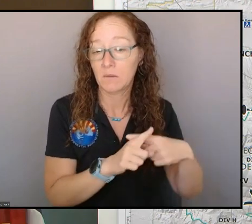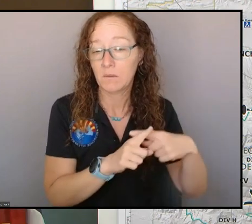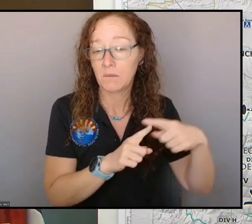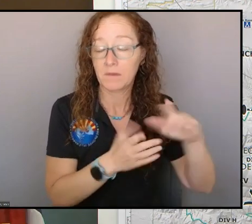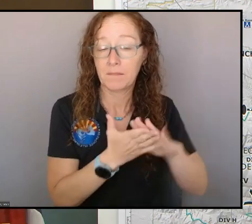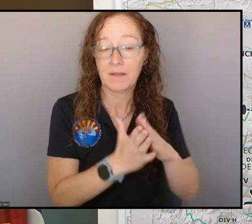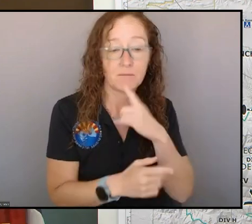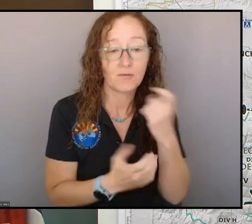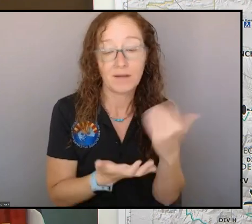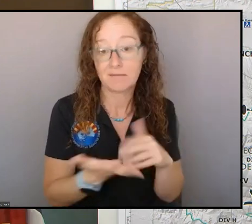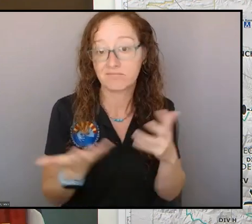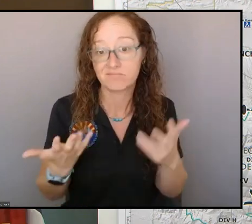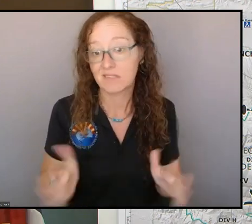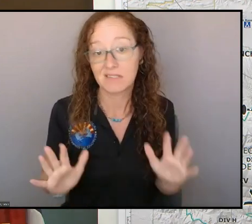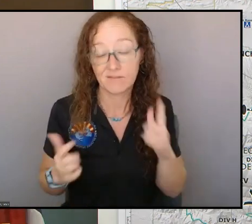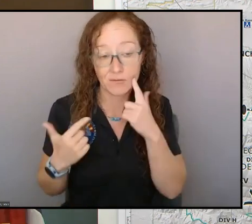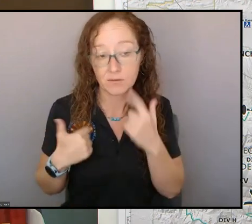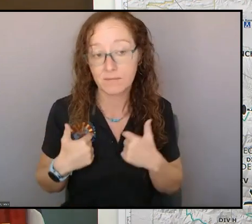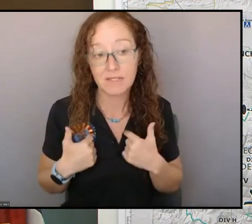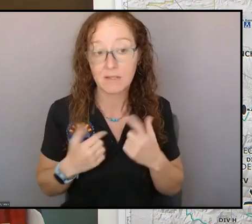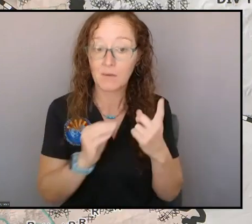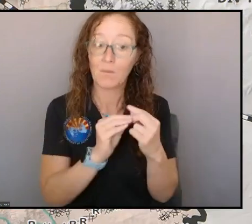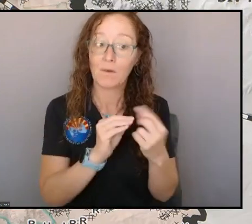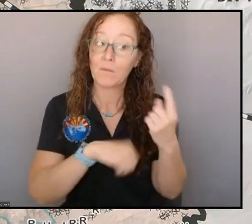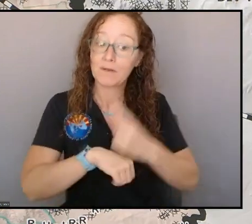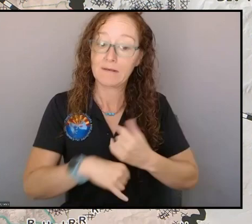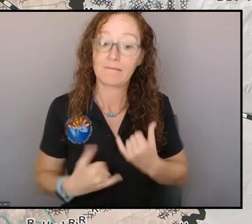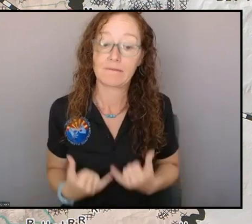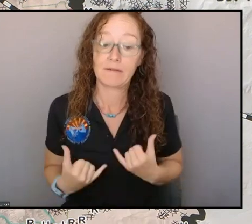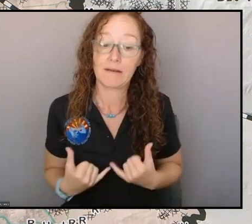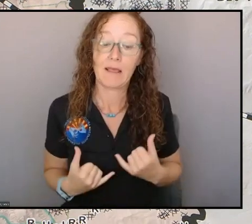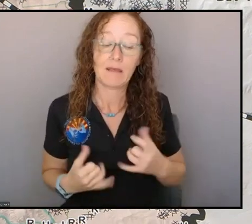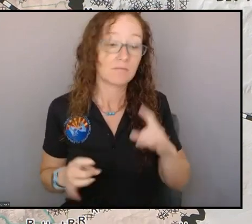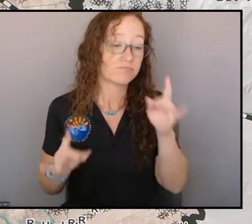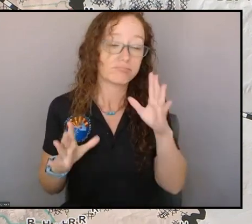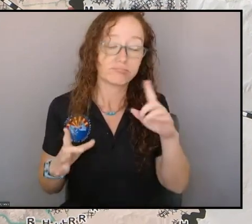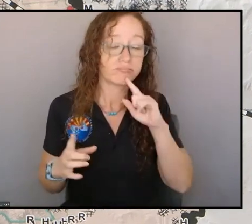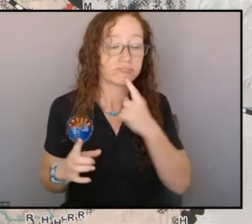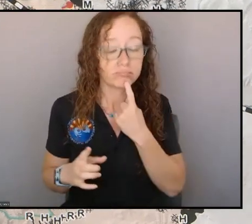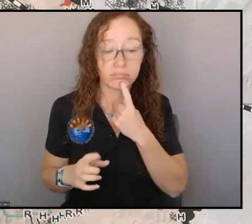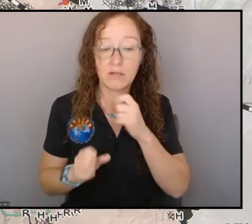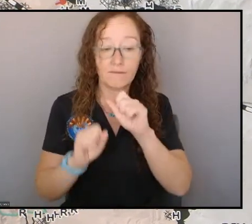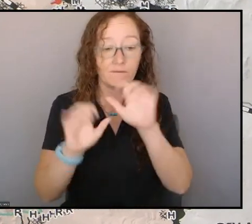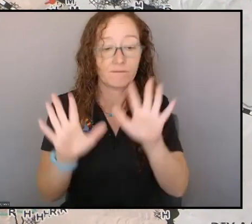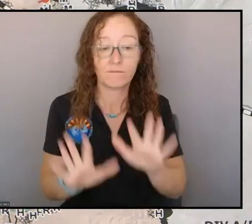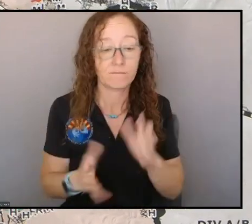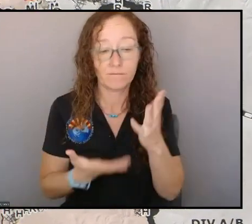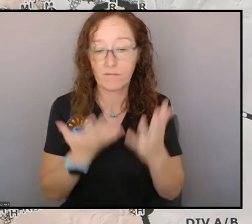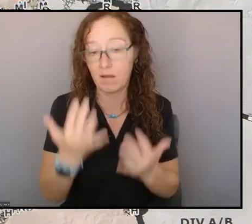Again, just one more day of critical fire weather today and then we're going to transition to a more unsettled and overall